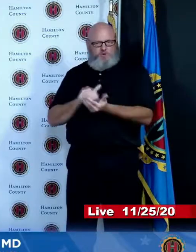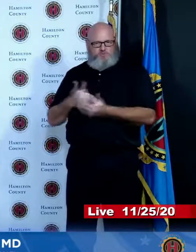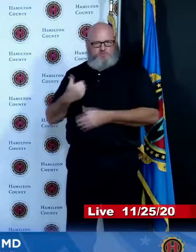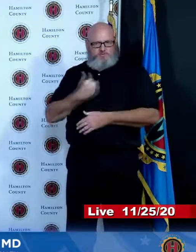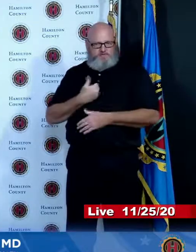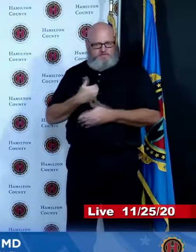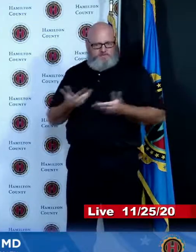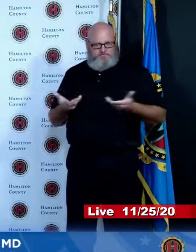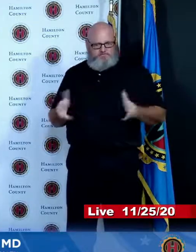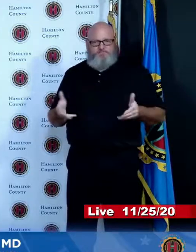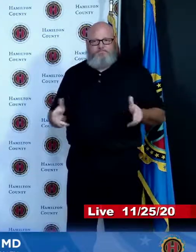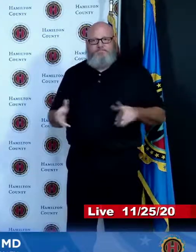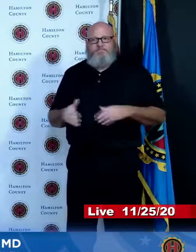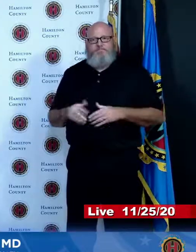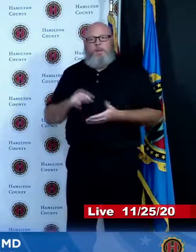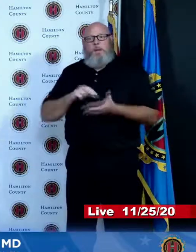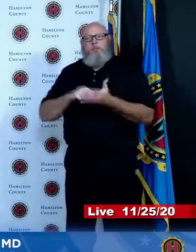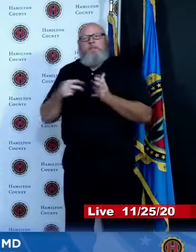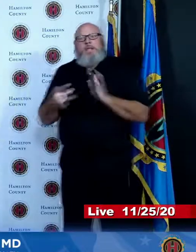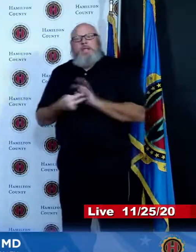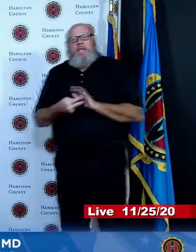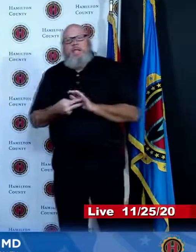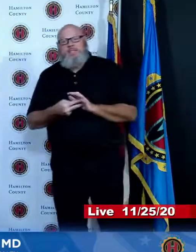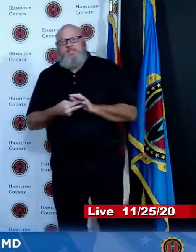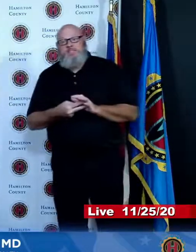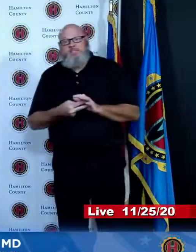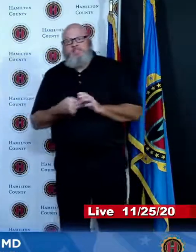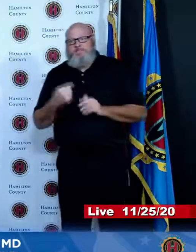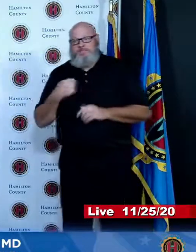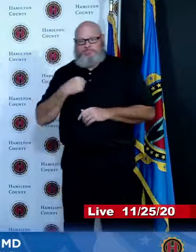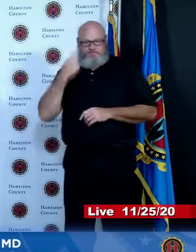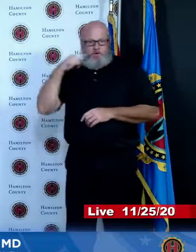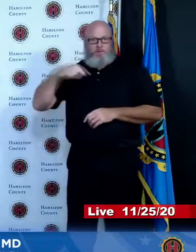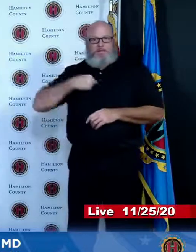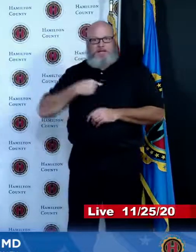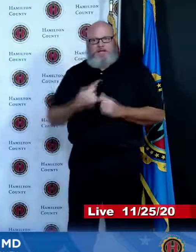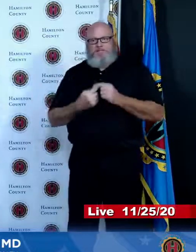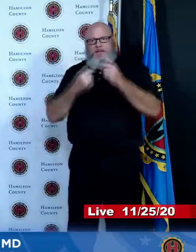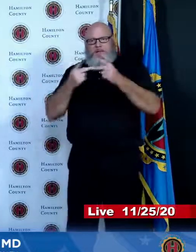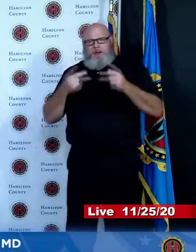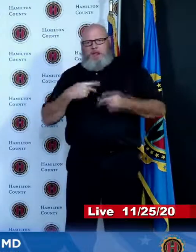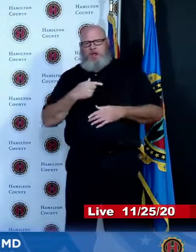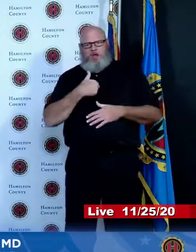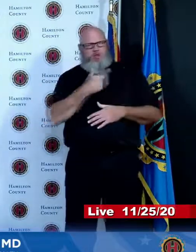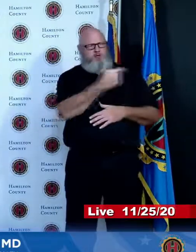because I'm positioned in the community and so I'm hearing the conversations of the community